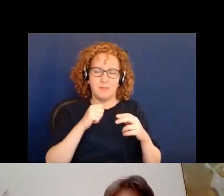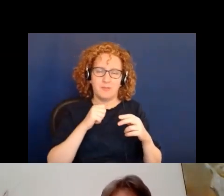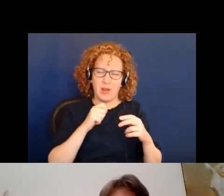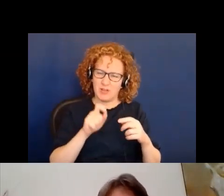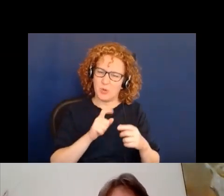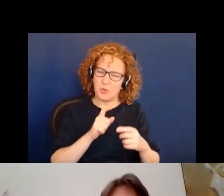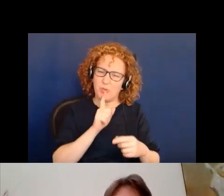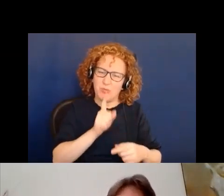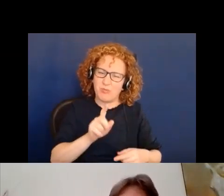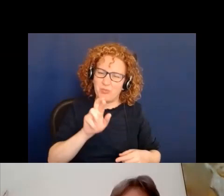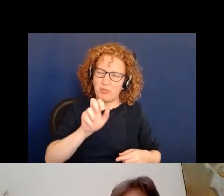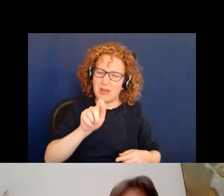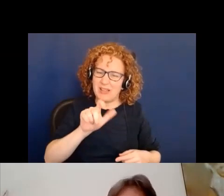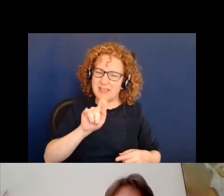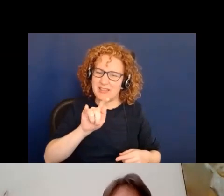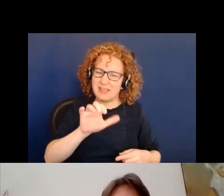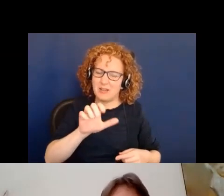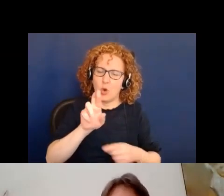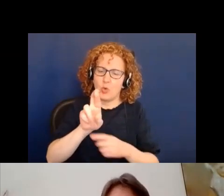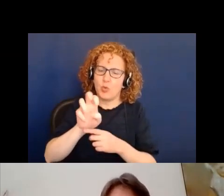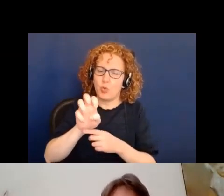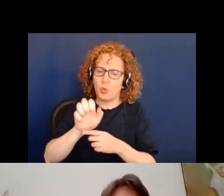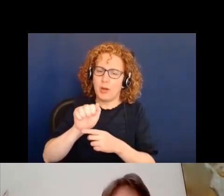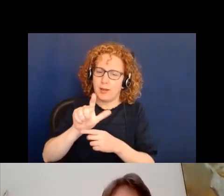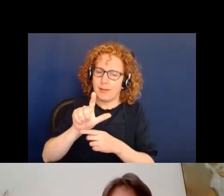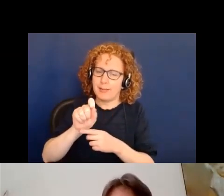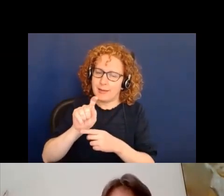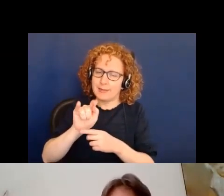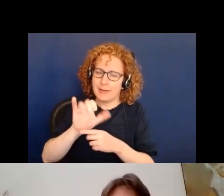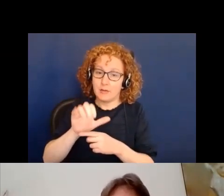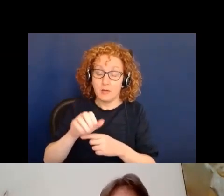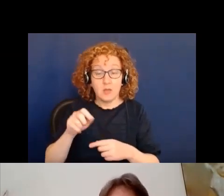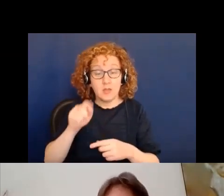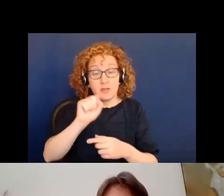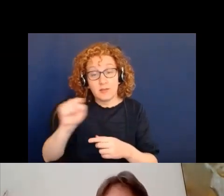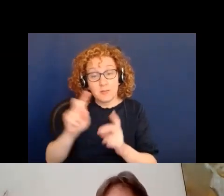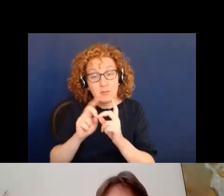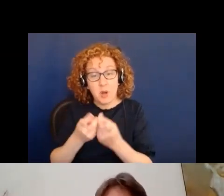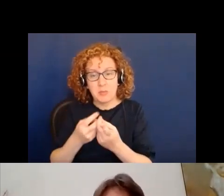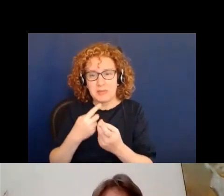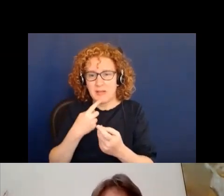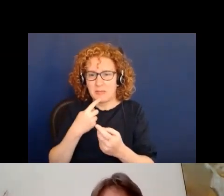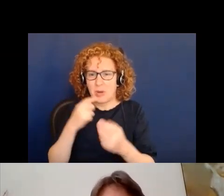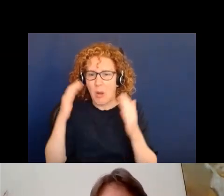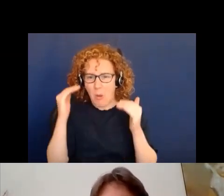sense this and we've heard other universities know we just address what we know and sometimes it's